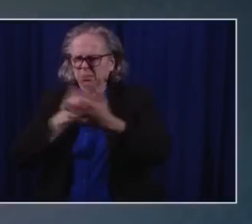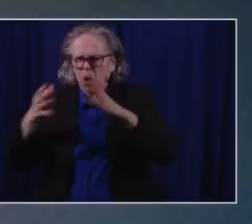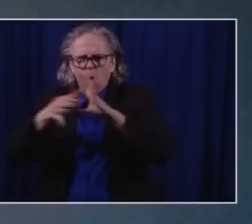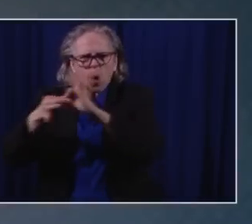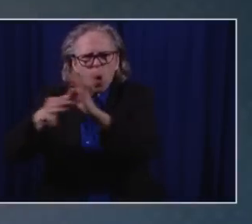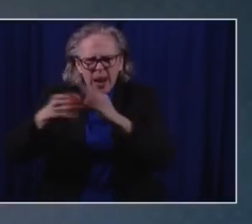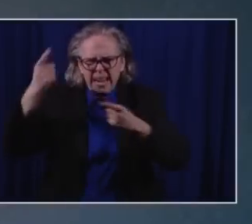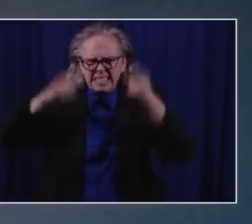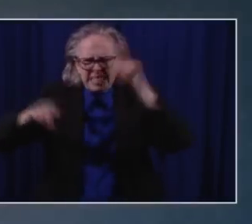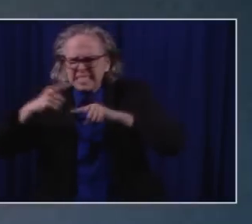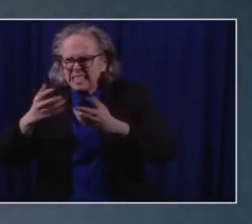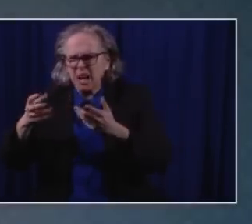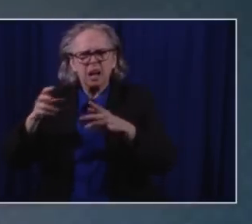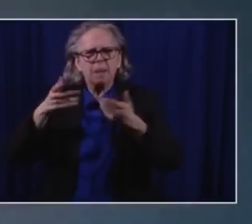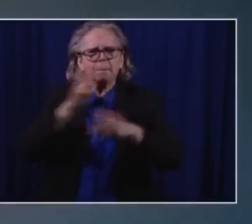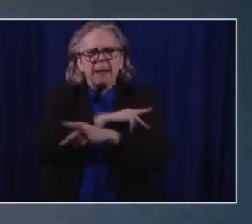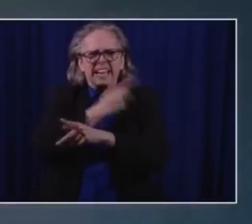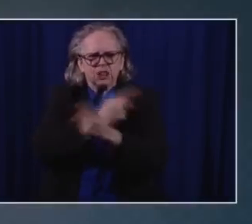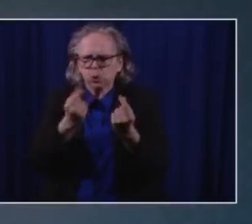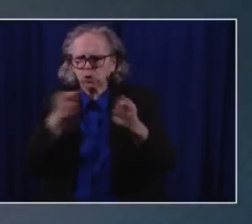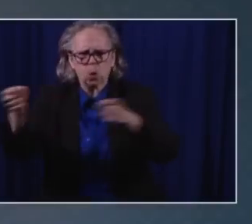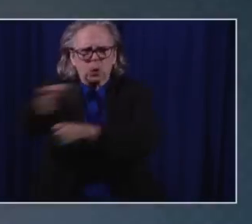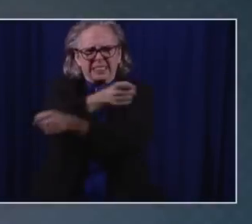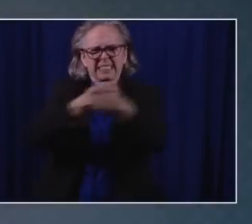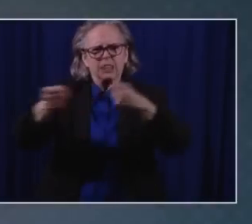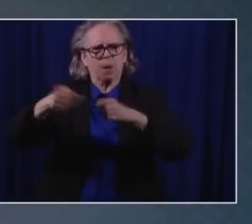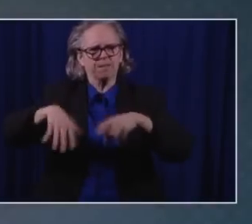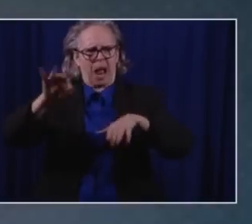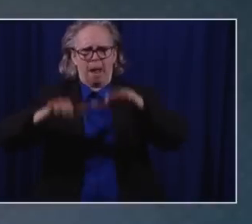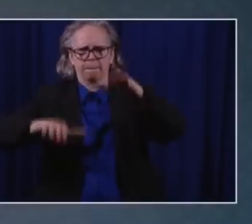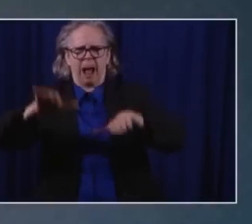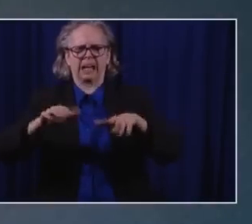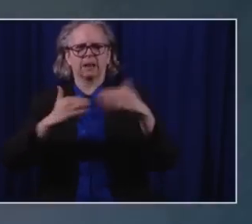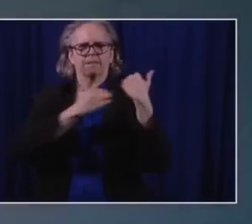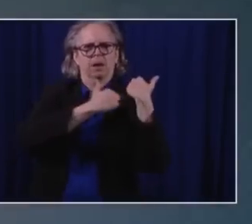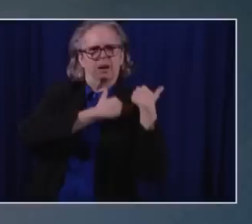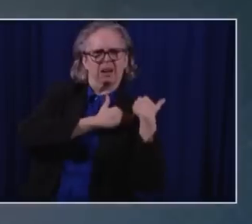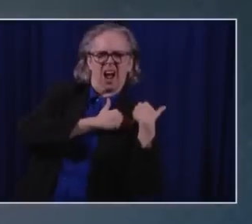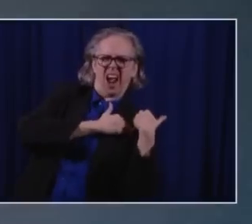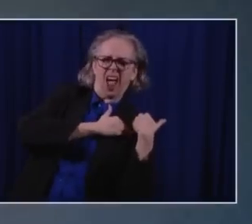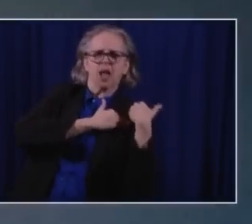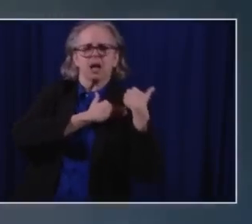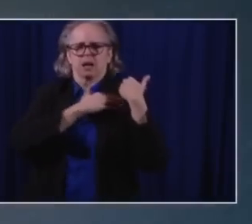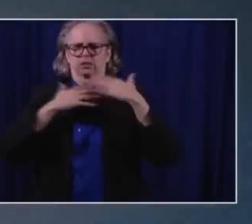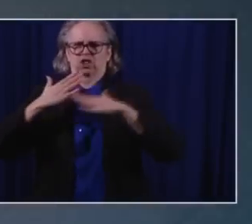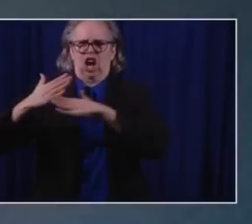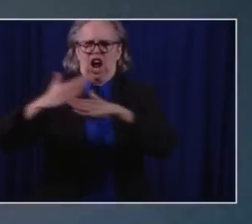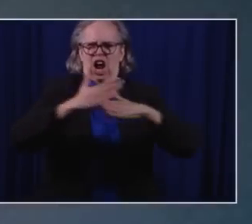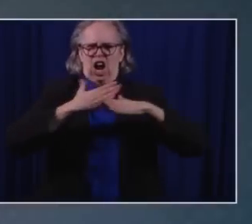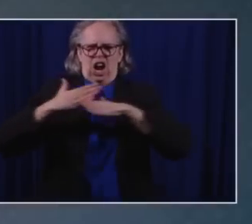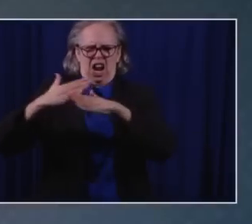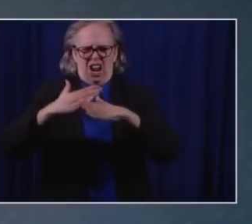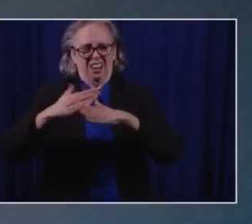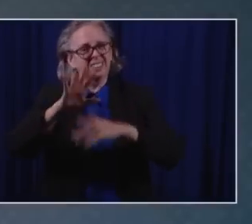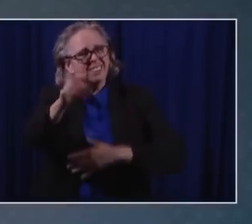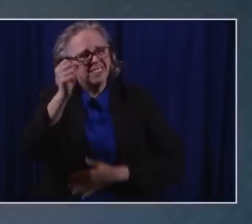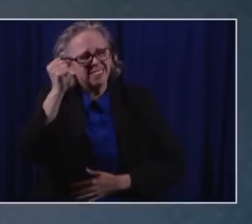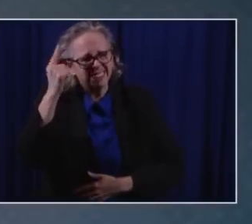University hospitals for Metro. The same is true for the summa